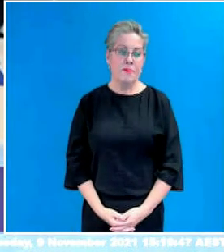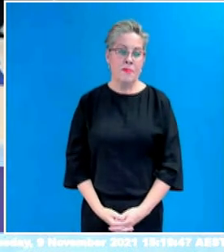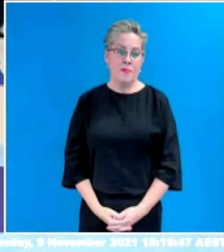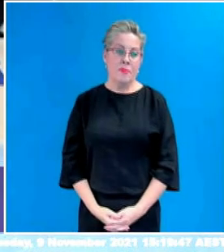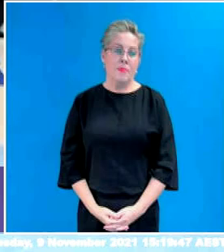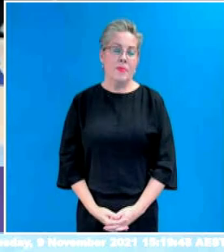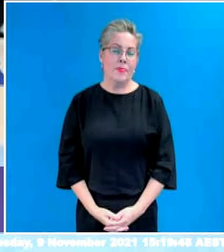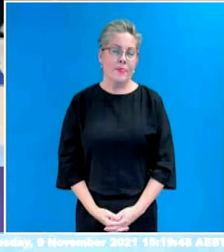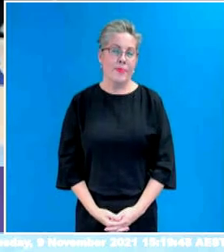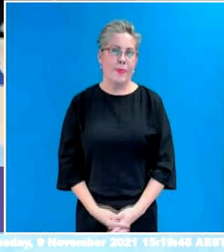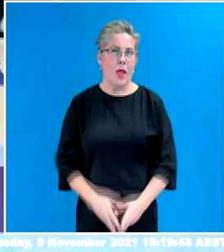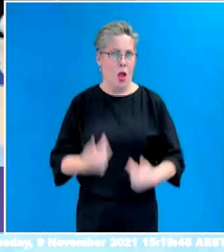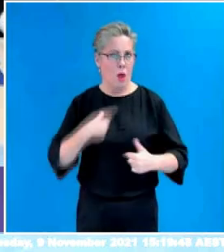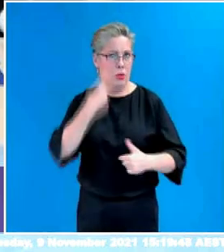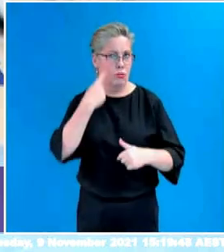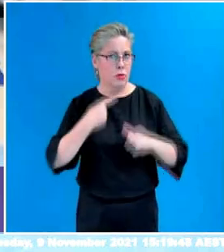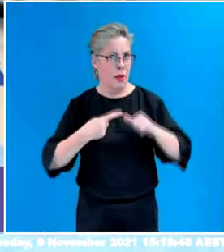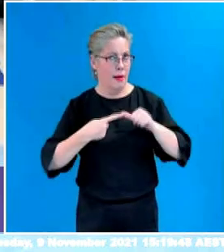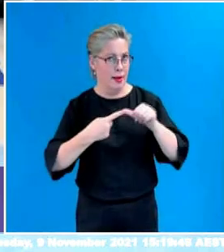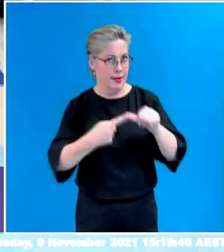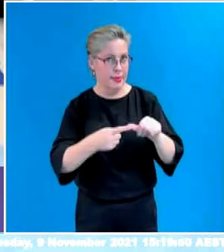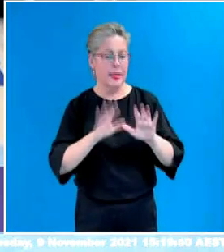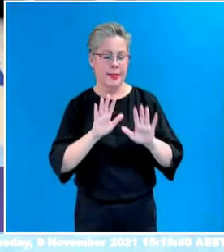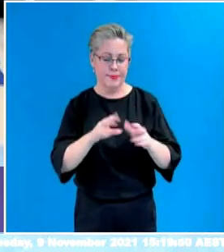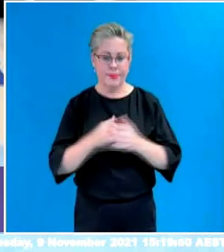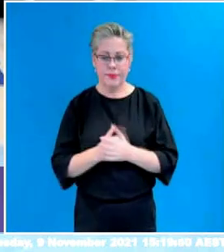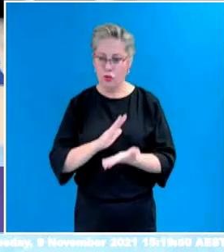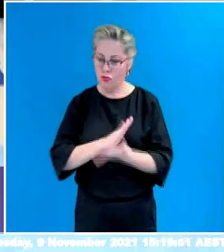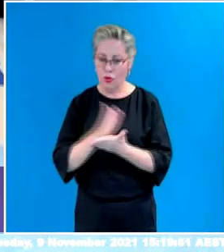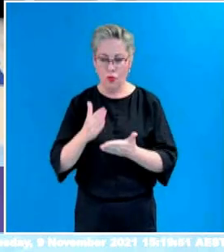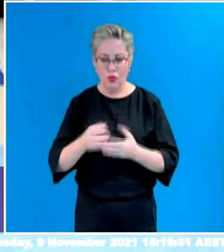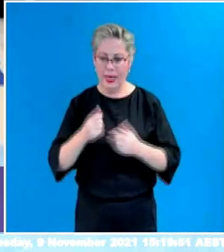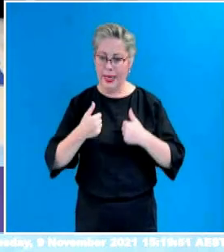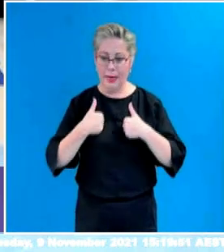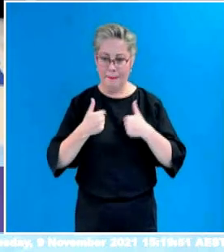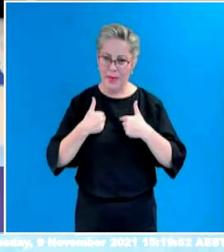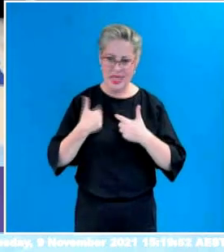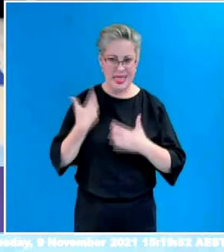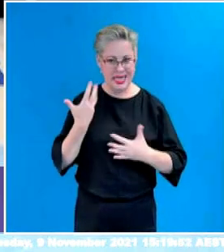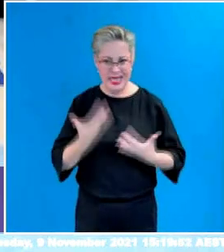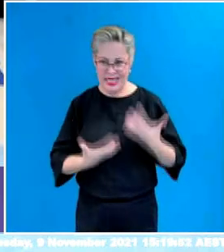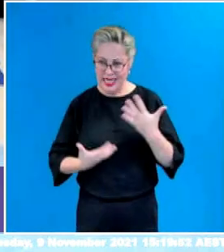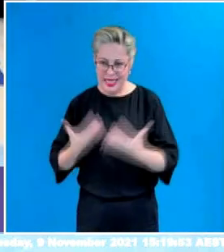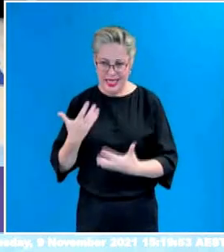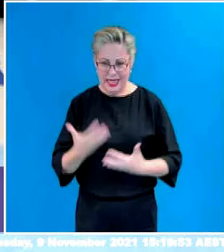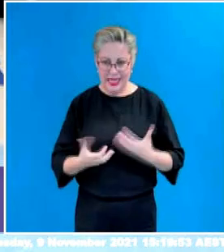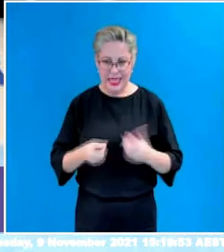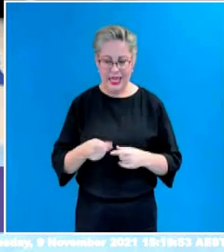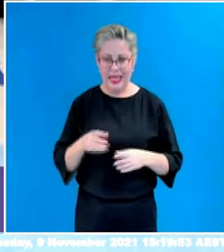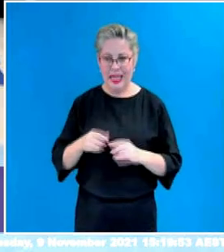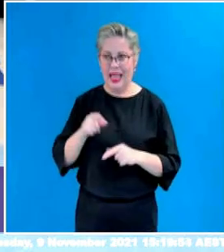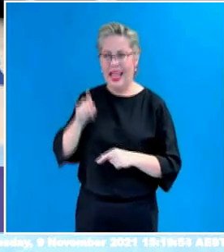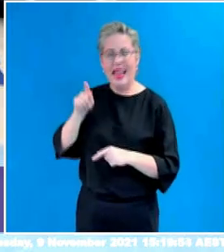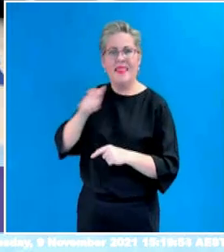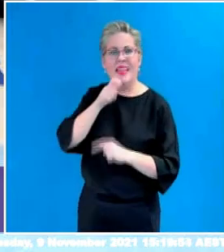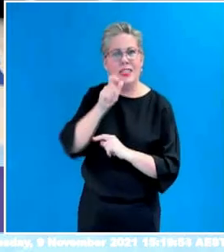I think there's --- what I'm struggling with, to be honest, is what work does this concept do for the purpose of the Convention?